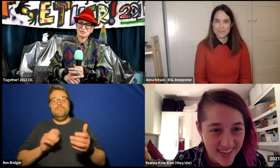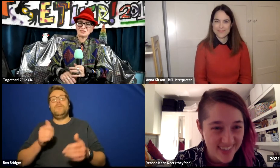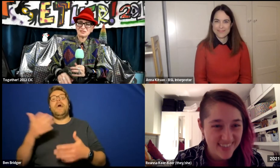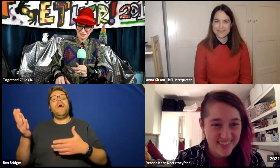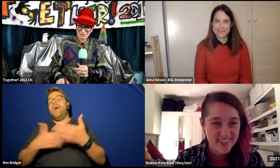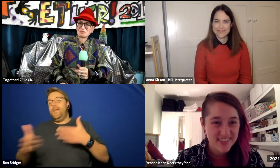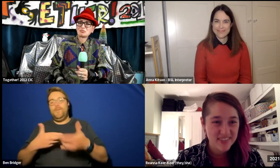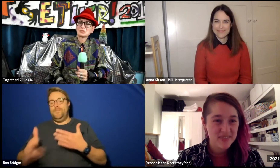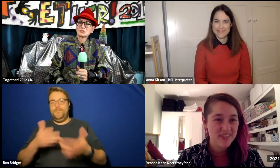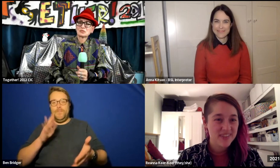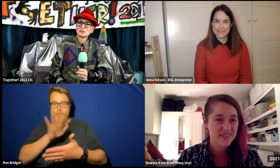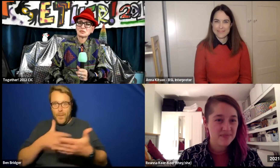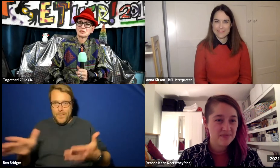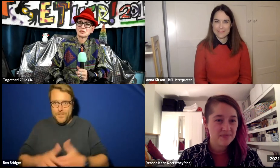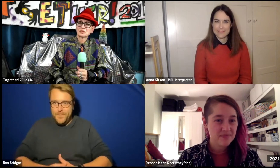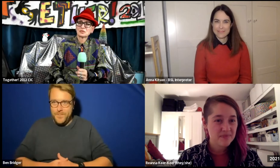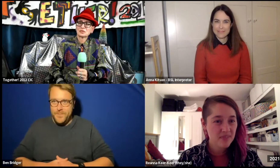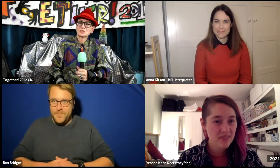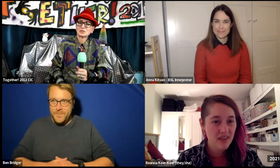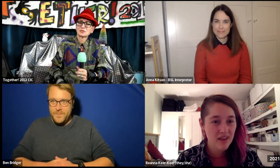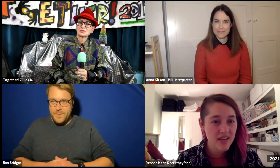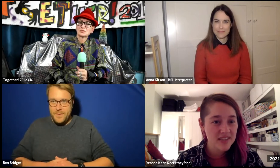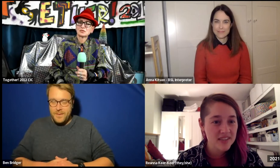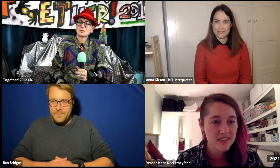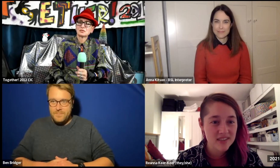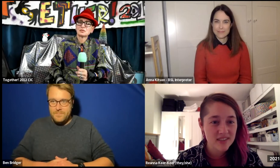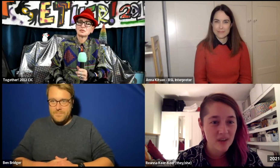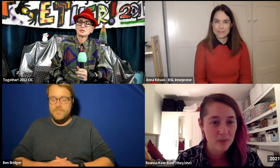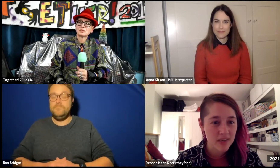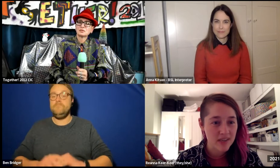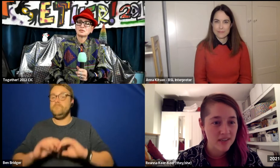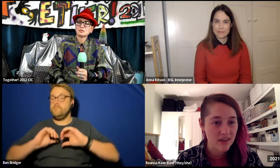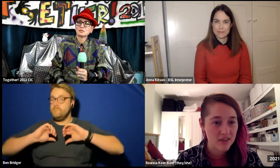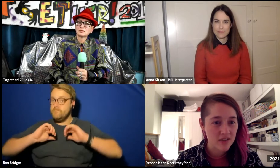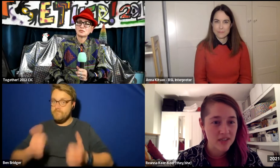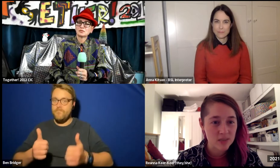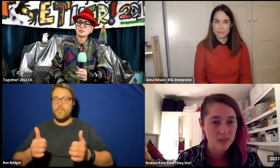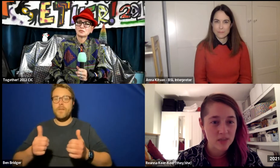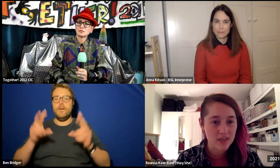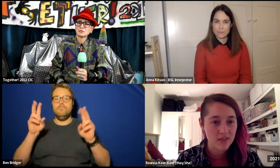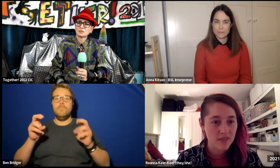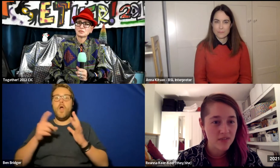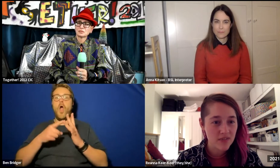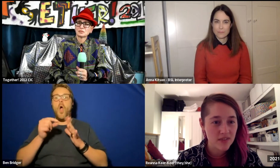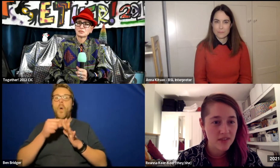full of joy. But anyway, poem. Opening, after Alice Walker.